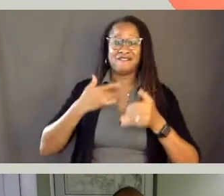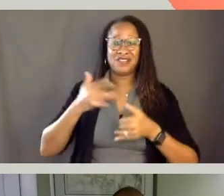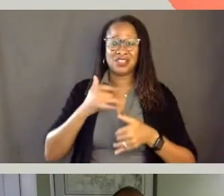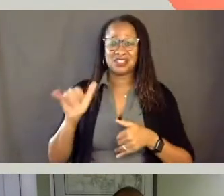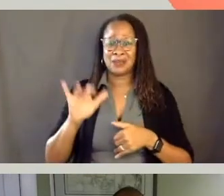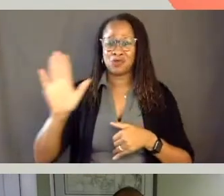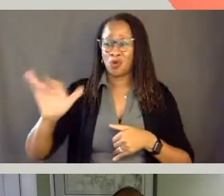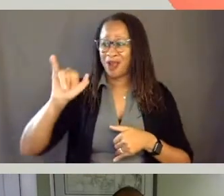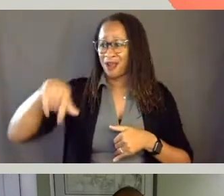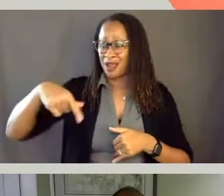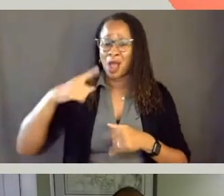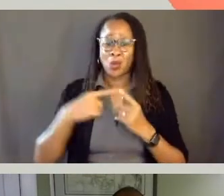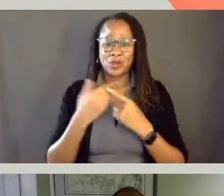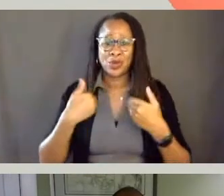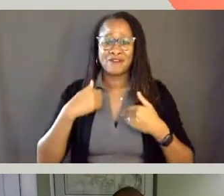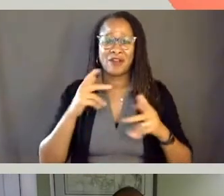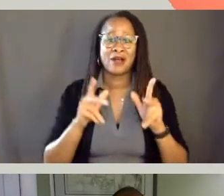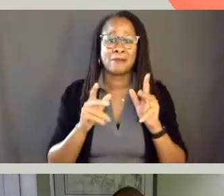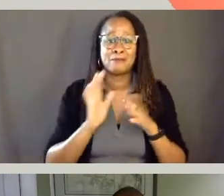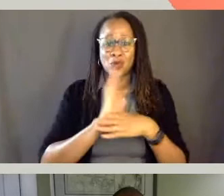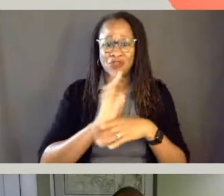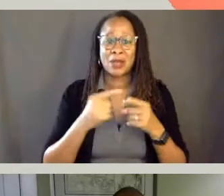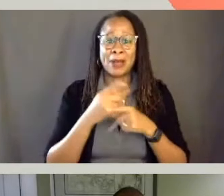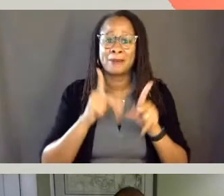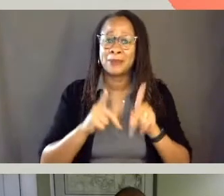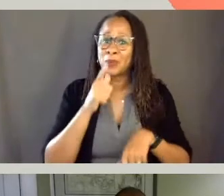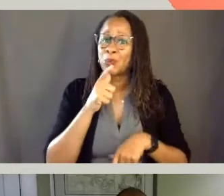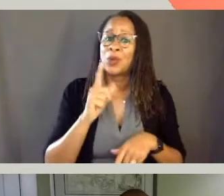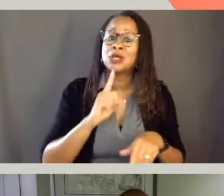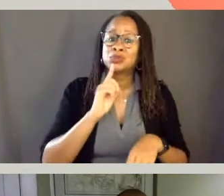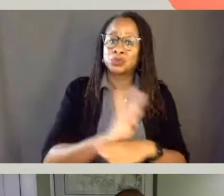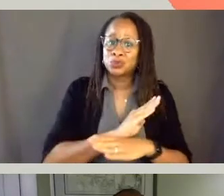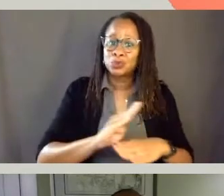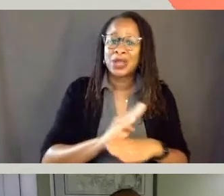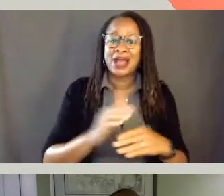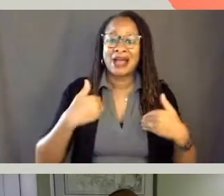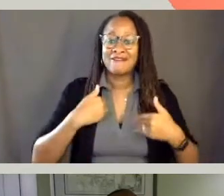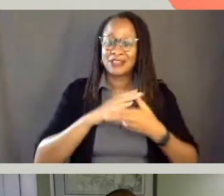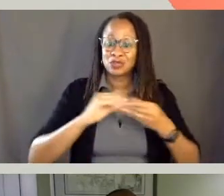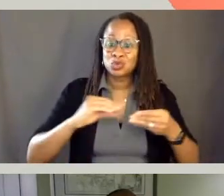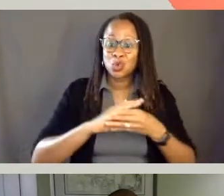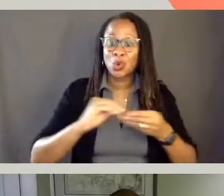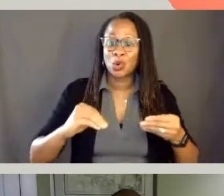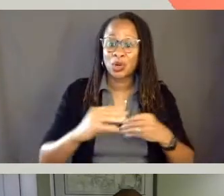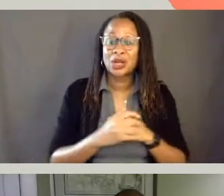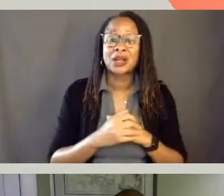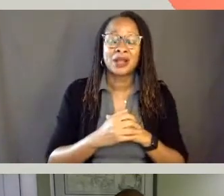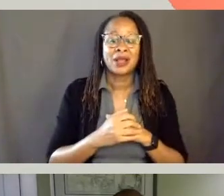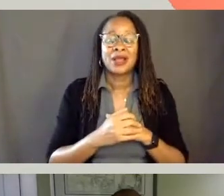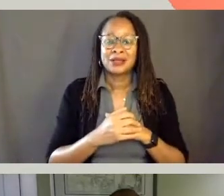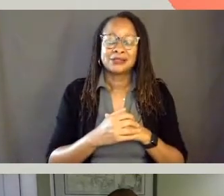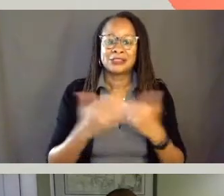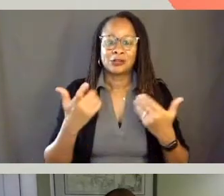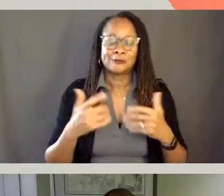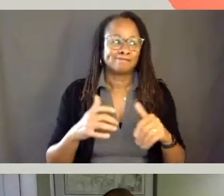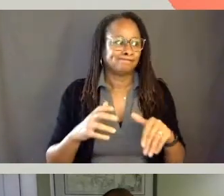When you have a movie about people who literally have this story like, they're wearing it on their skin and in their eyes